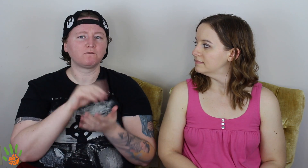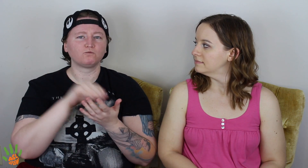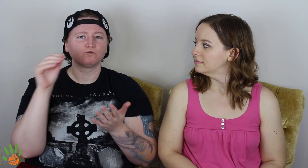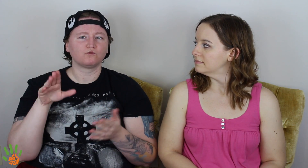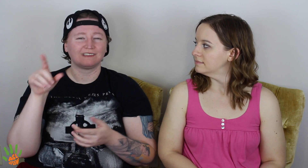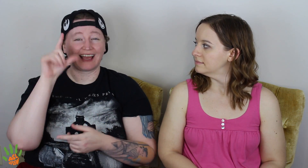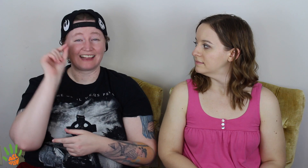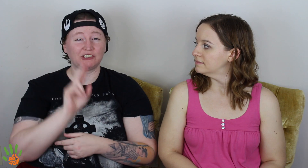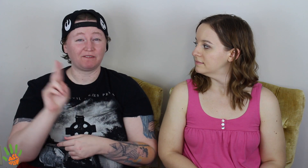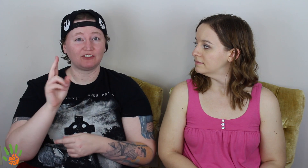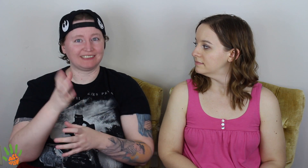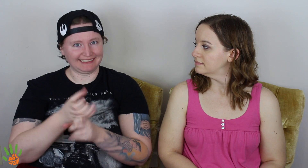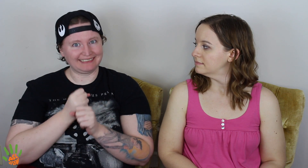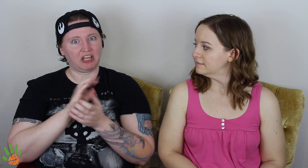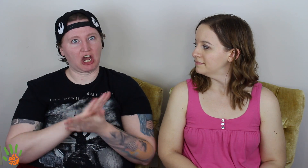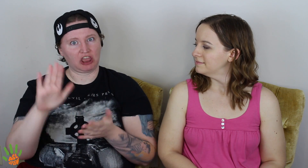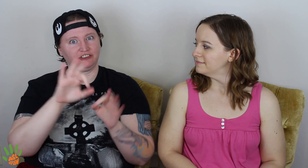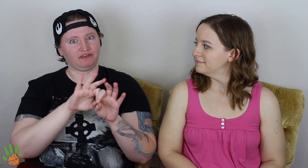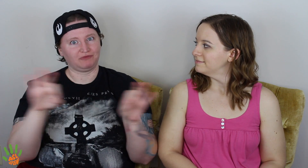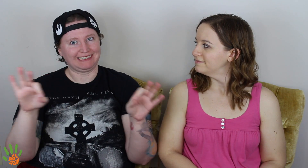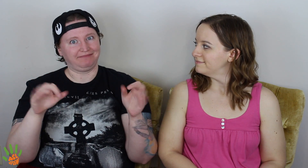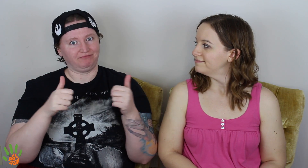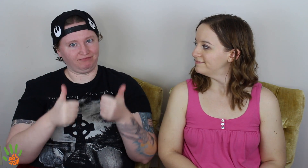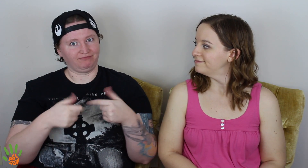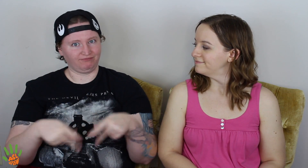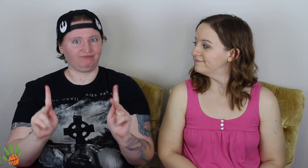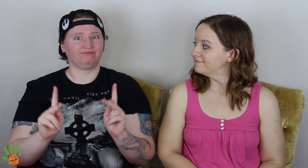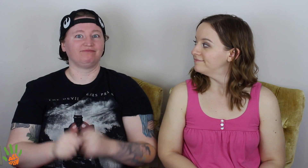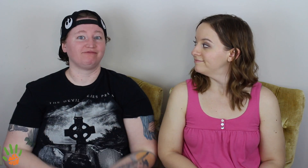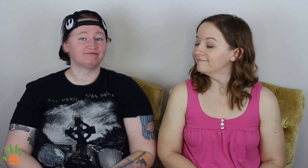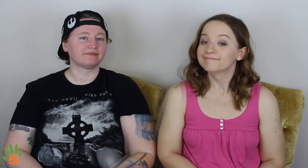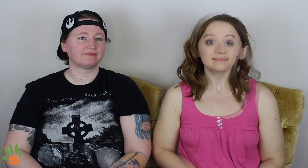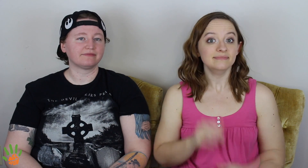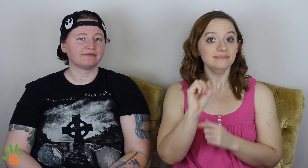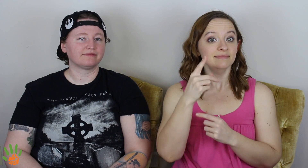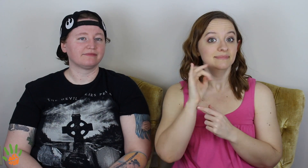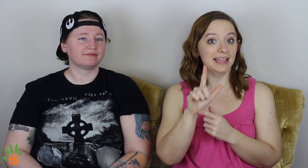to let Deaf students at Gallaudet University receive college degrees.